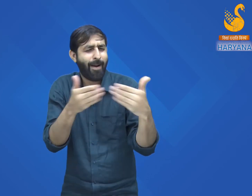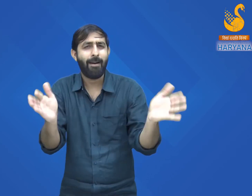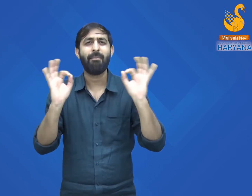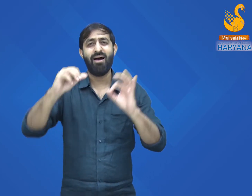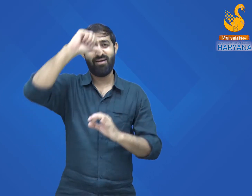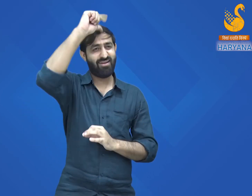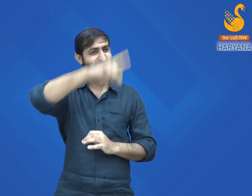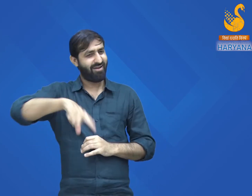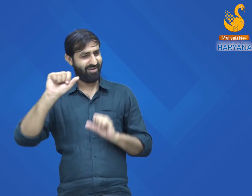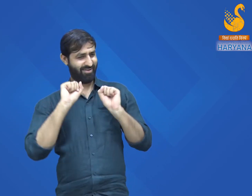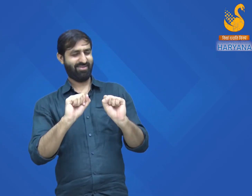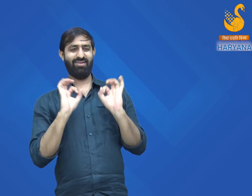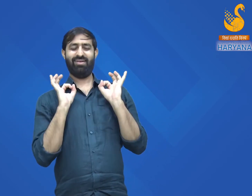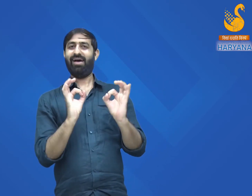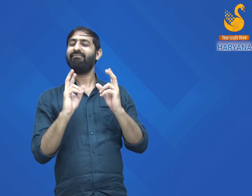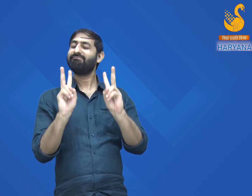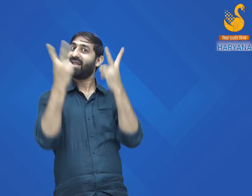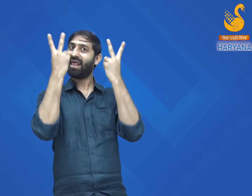This is a very unique characteristic of Indians.